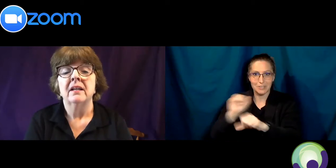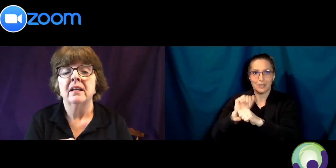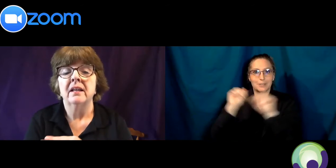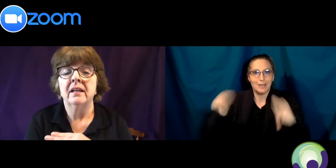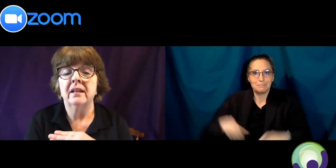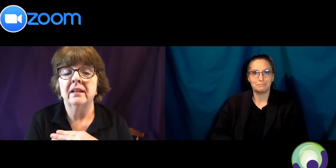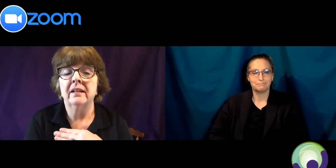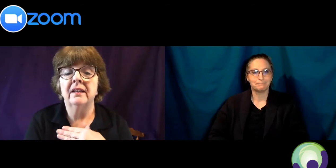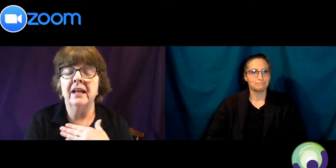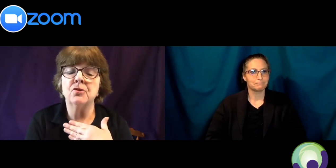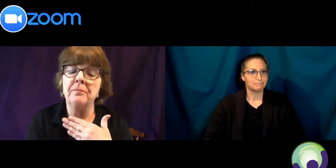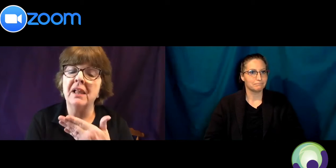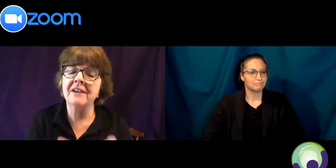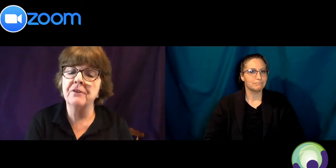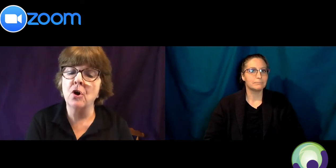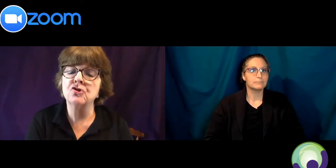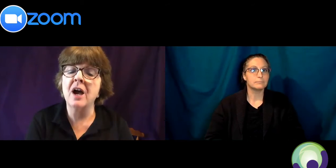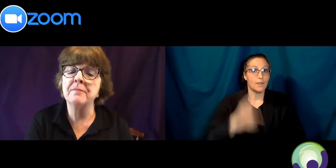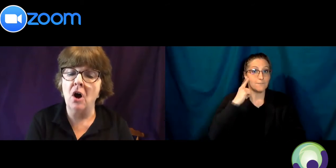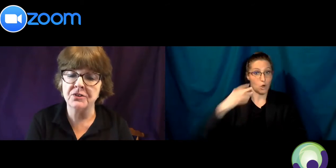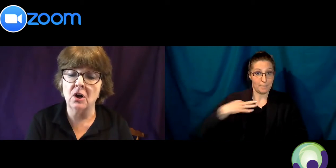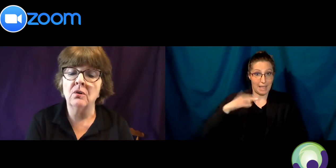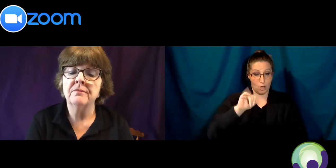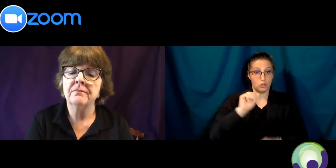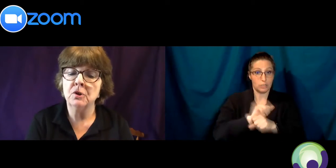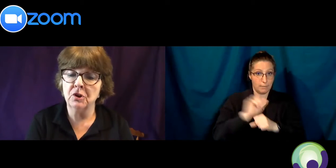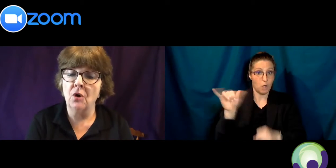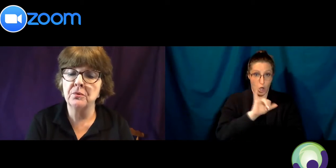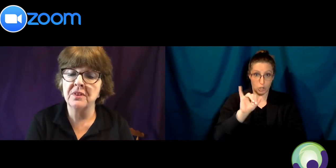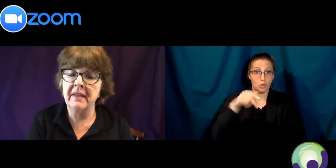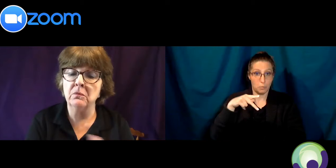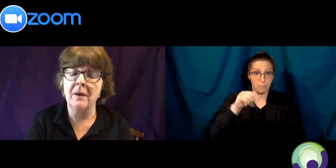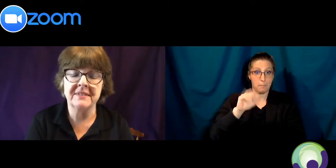Maryann: And to apply for those jobs also, you would go through the main website?